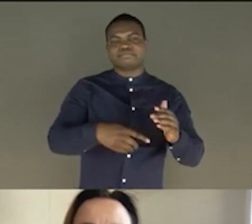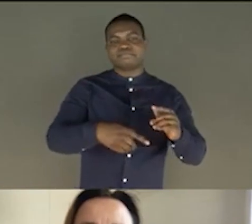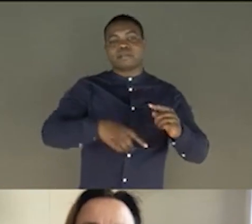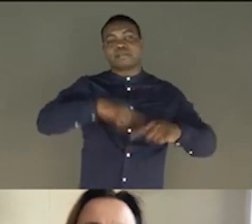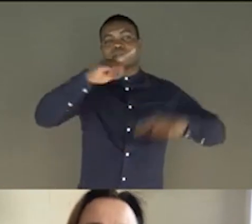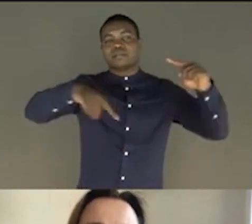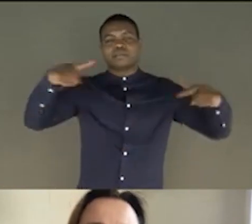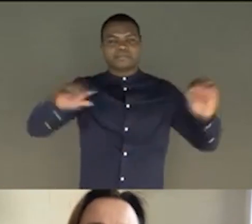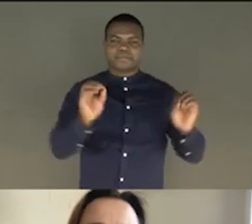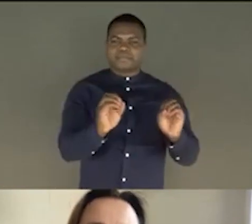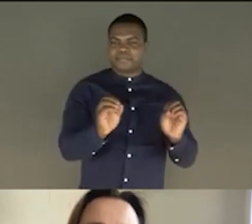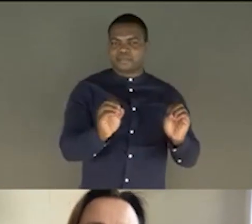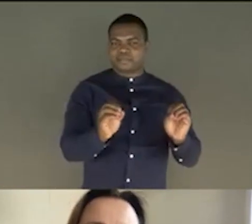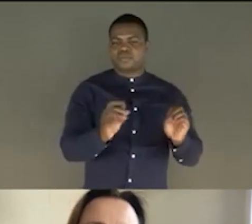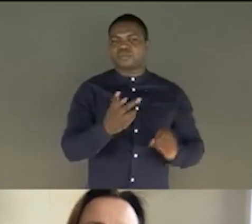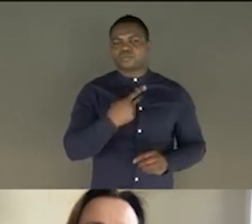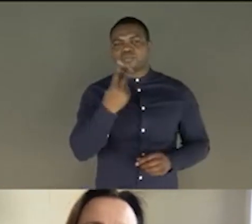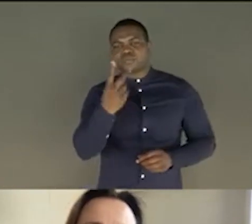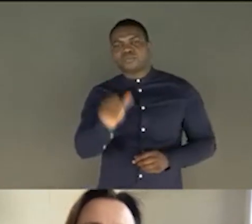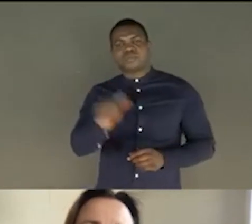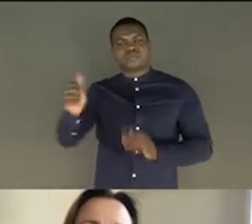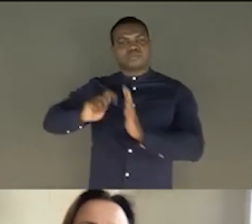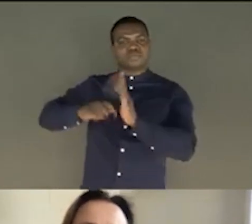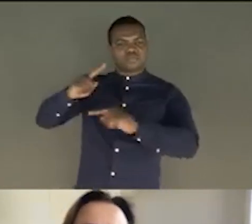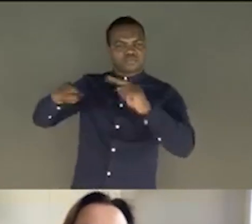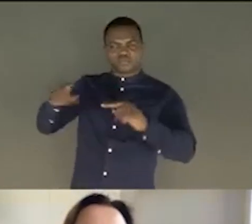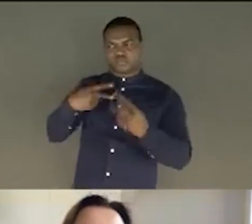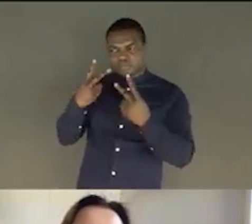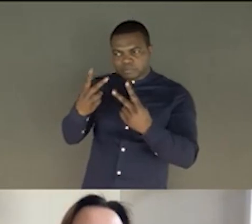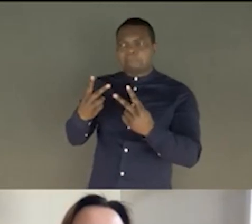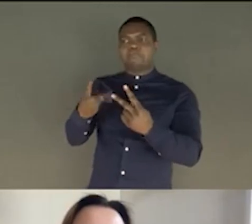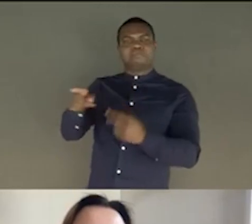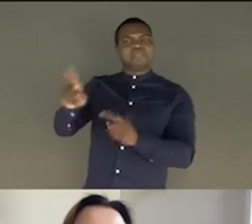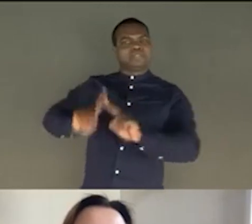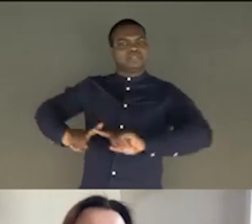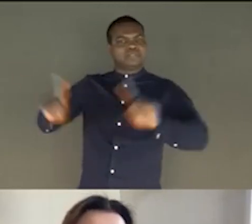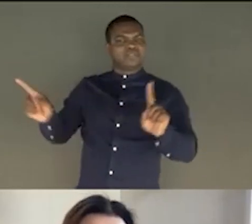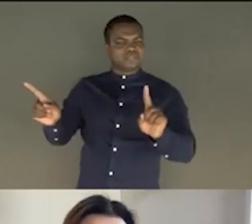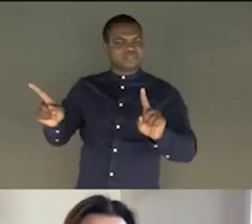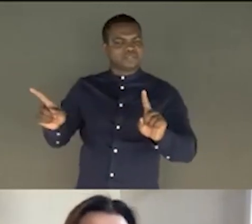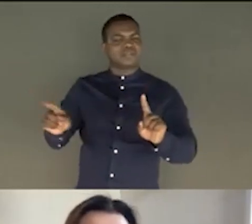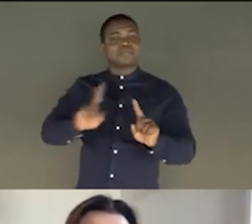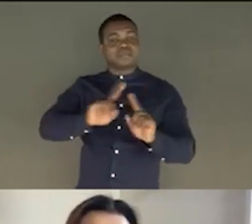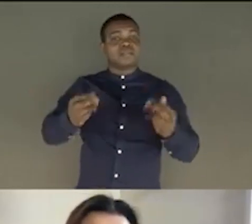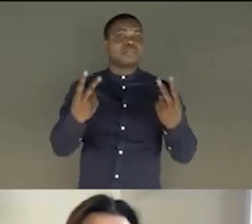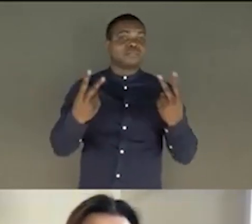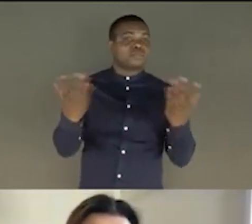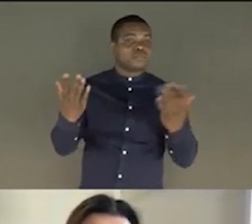It depends on the content that you have and how you work with structure. But even if you have a lot of information,